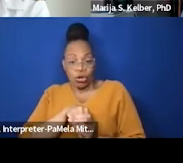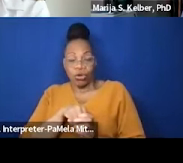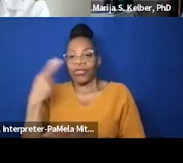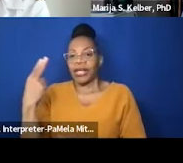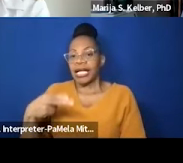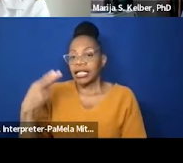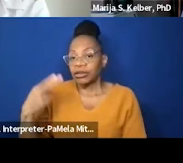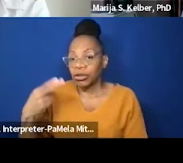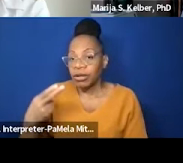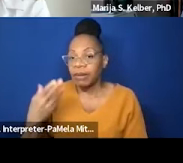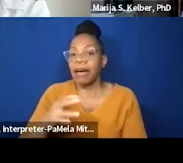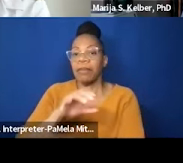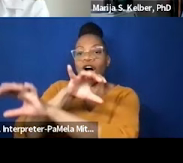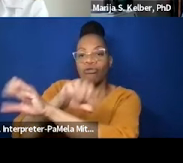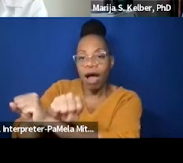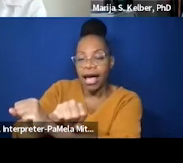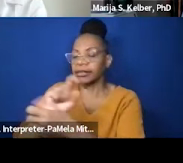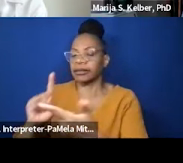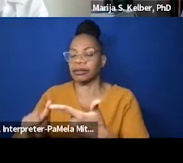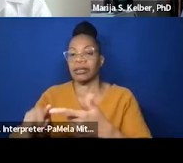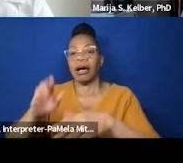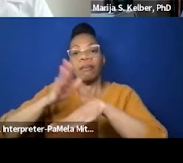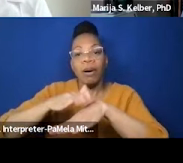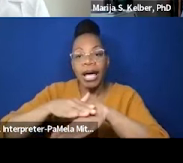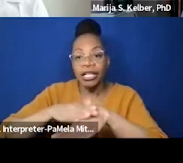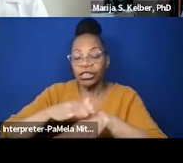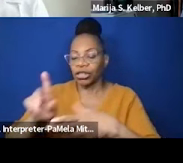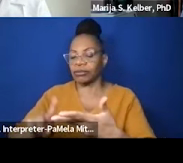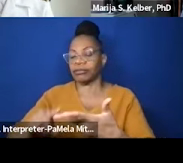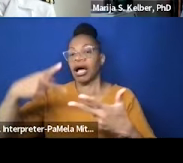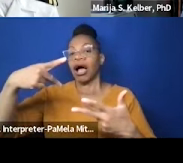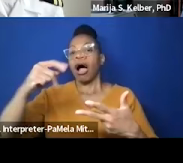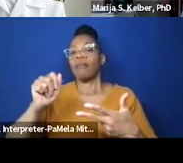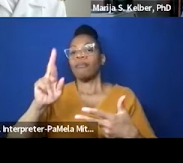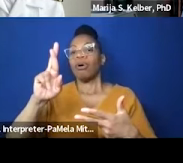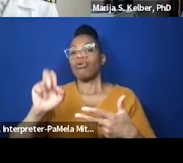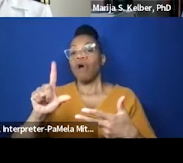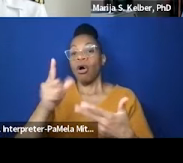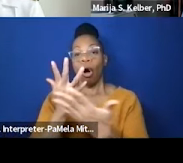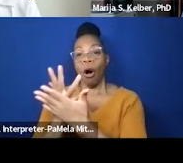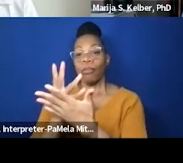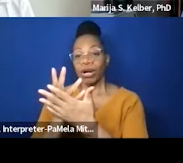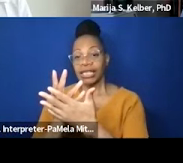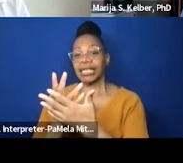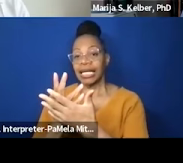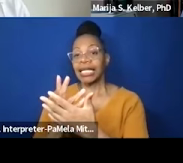of arrests, probation, parole, having been released from prison, history of convictions,